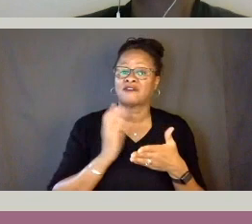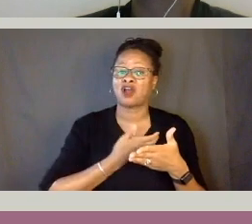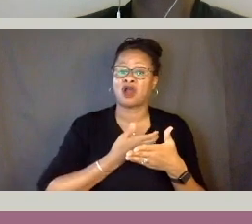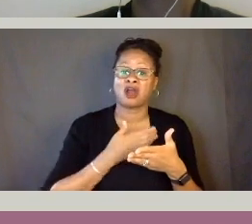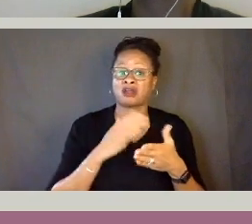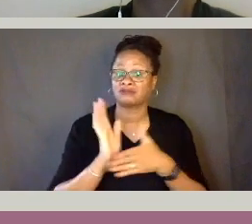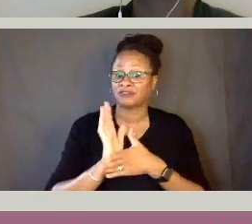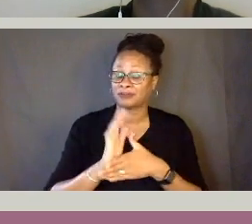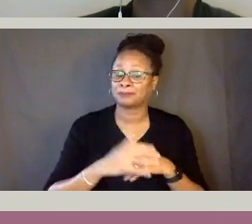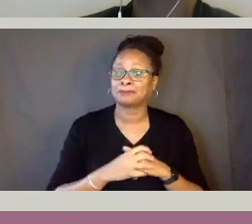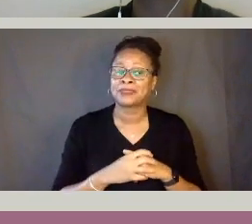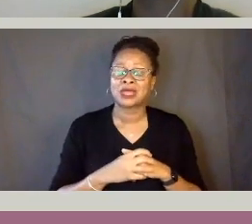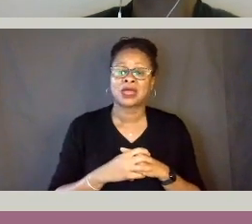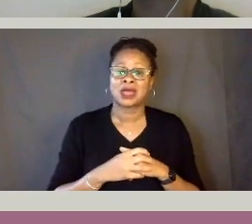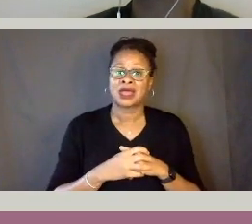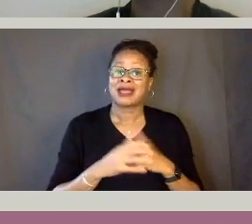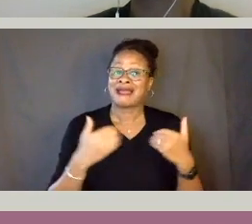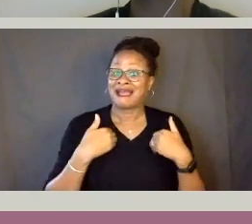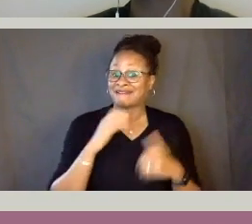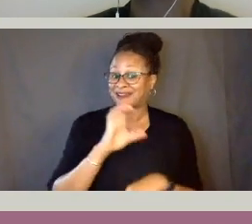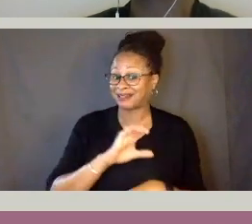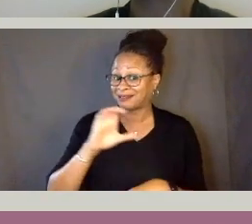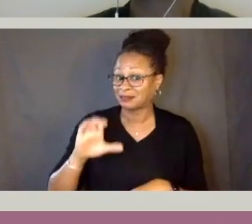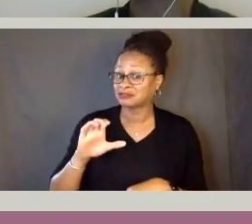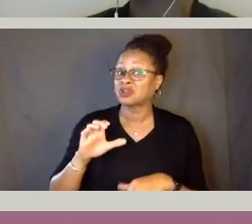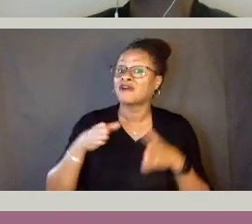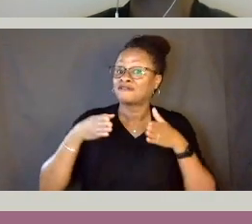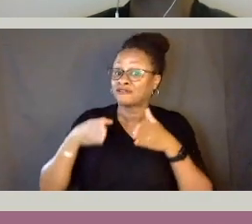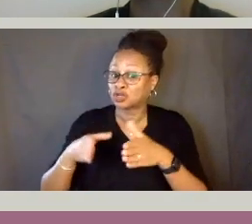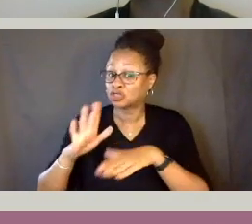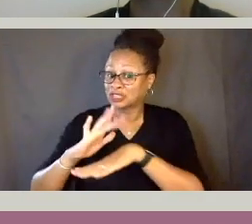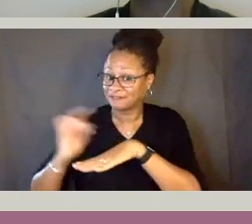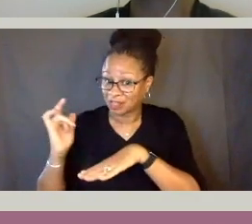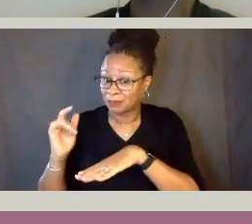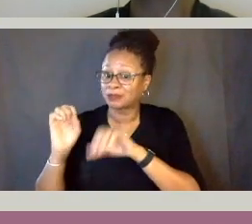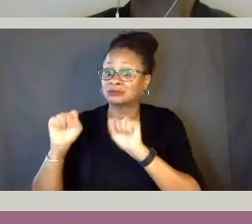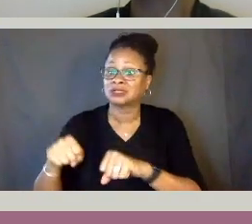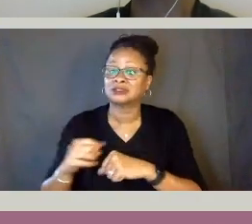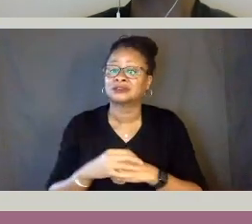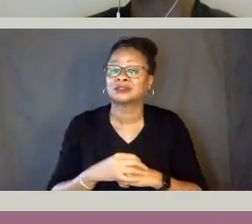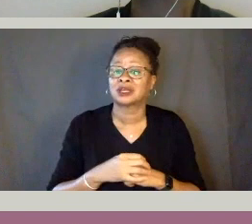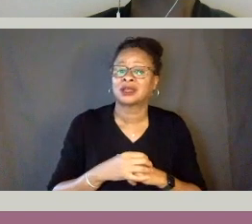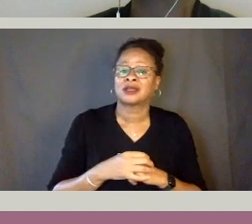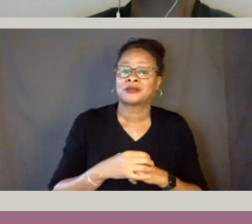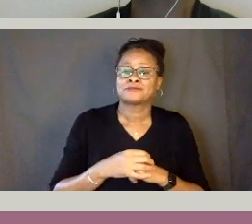of our film and having closed-caption versions available.